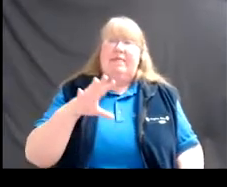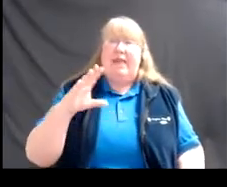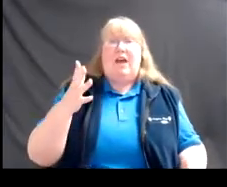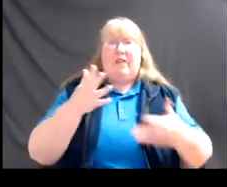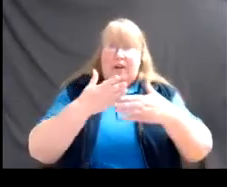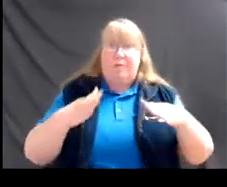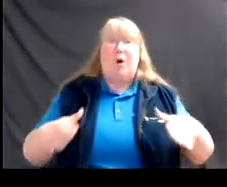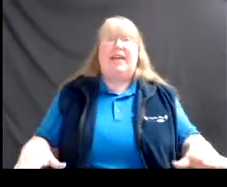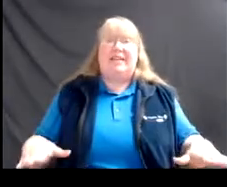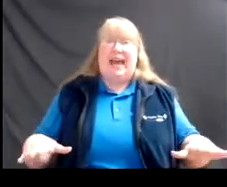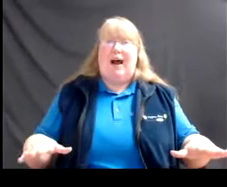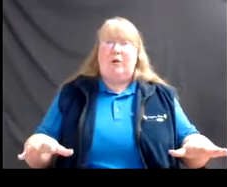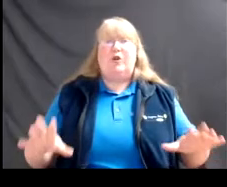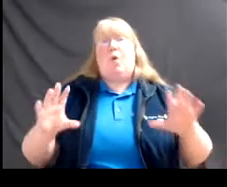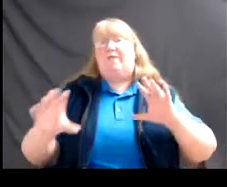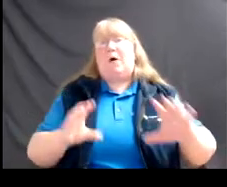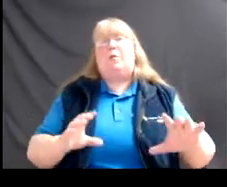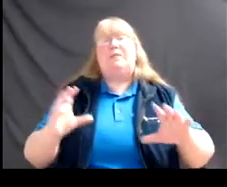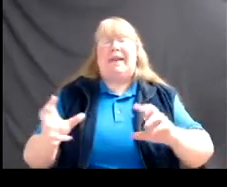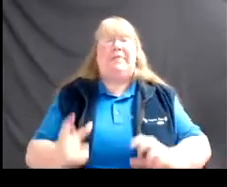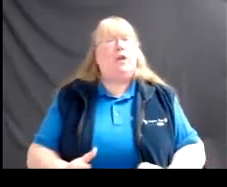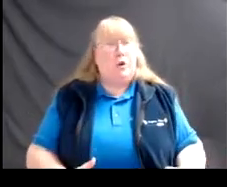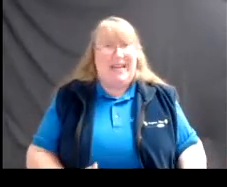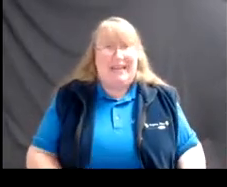they have kind of broken it down to what phones might meet your needs.